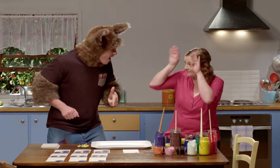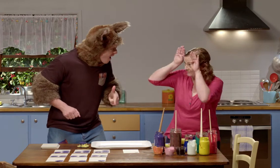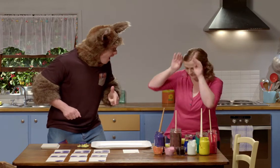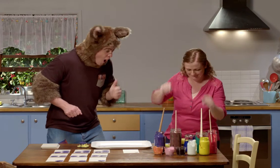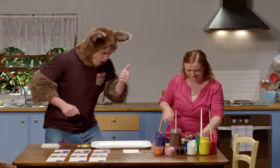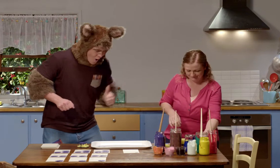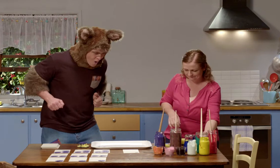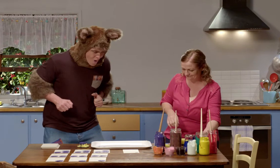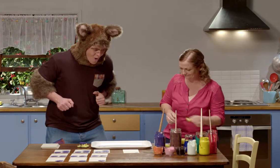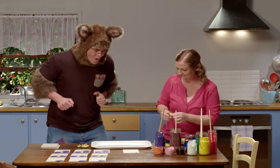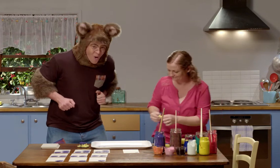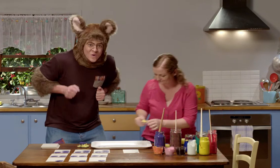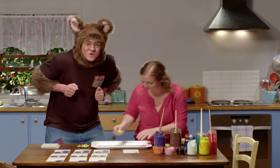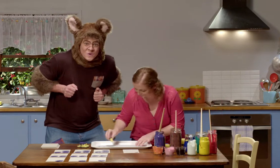Now we need the ears.